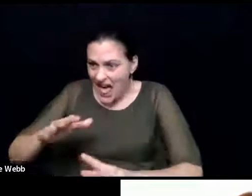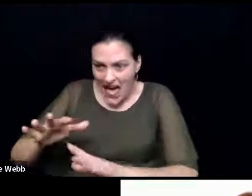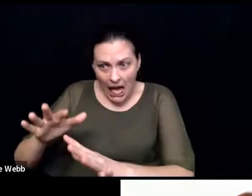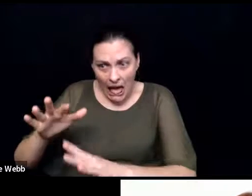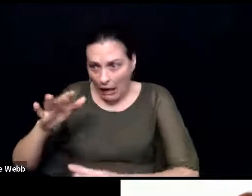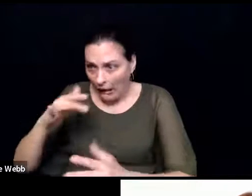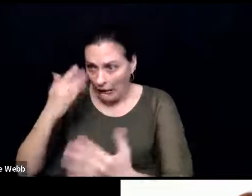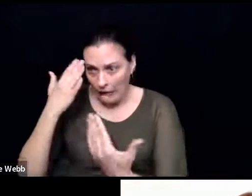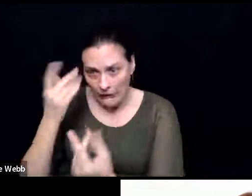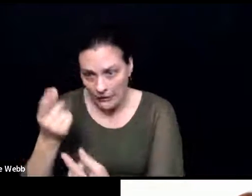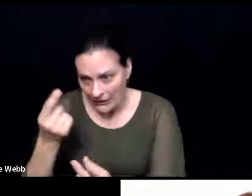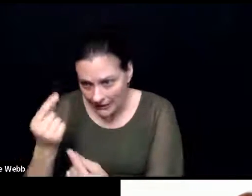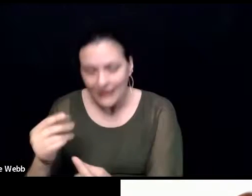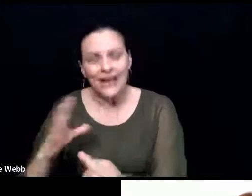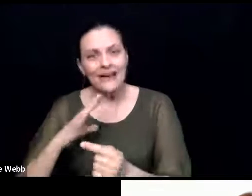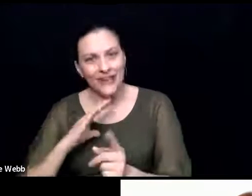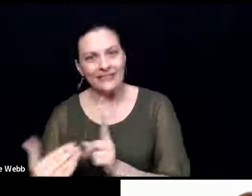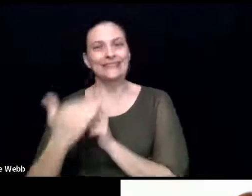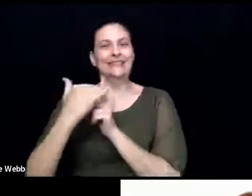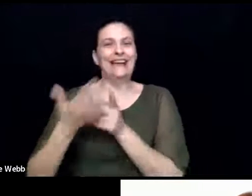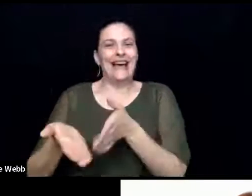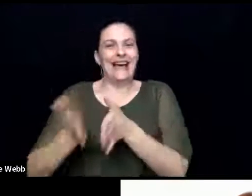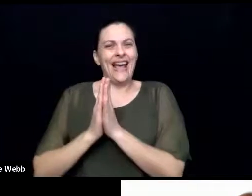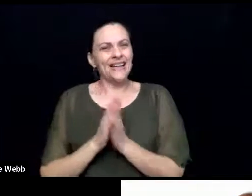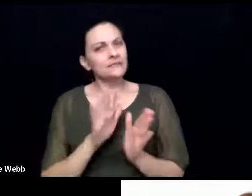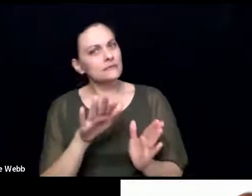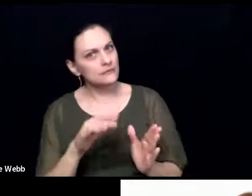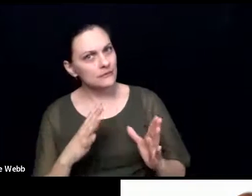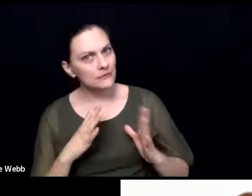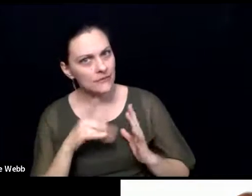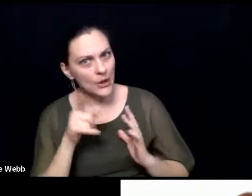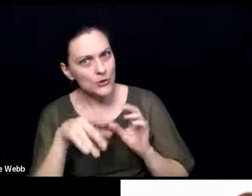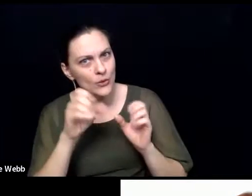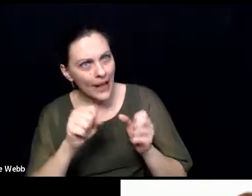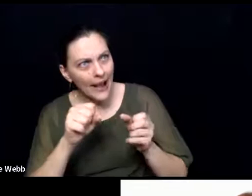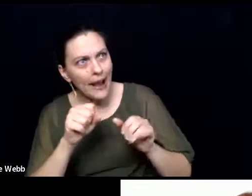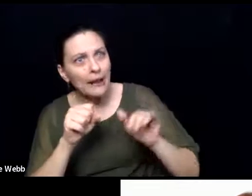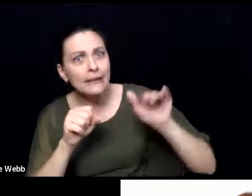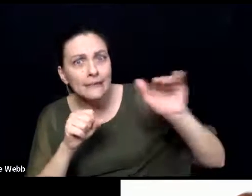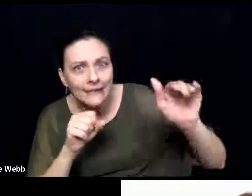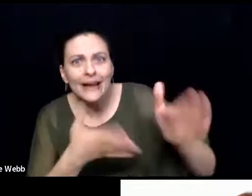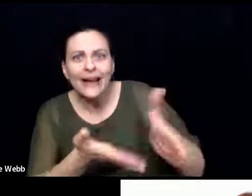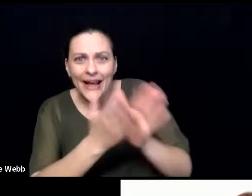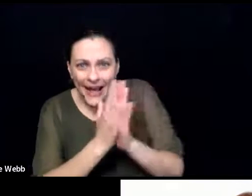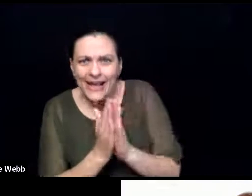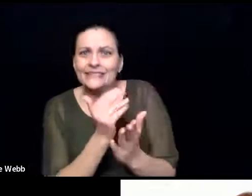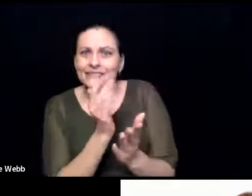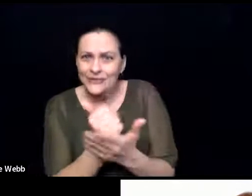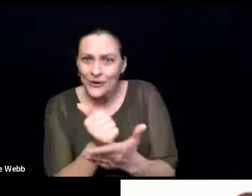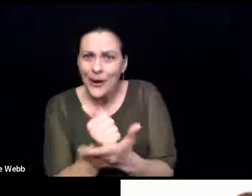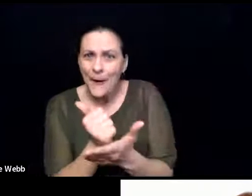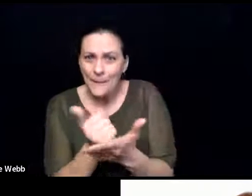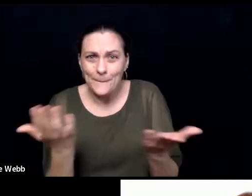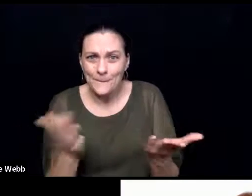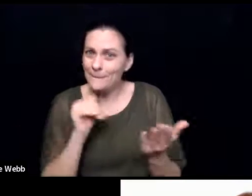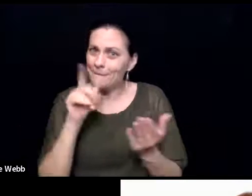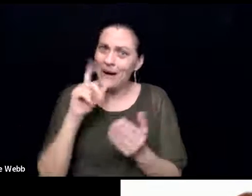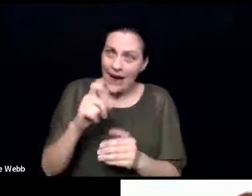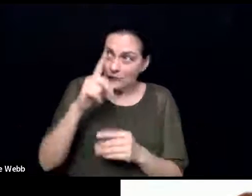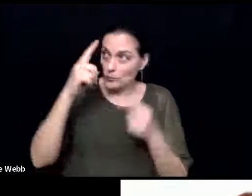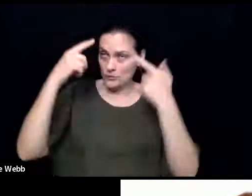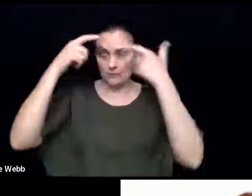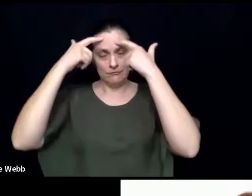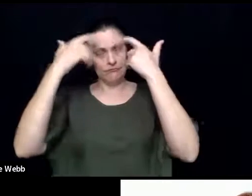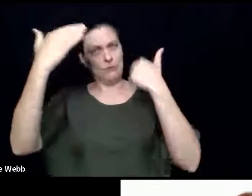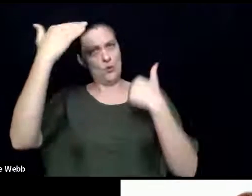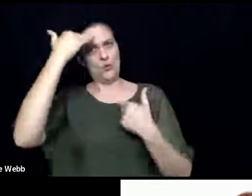the leadership to get coaching on how to deal with these issues. If you don't have the outside help,